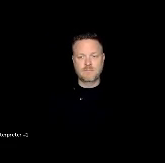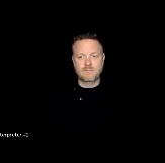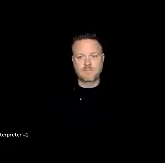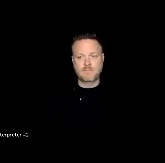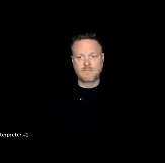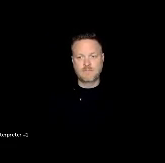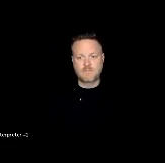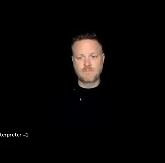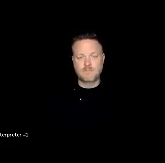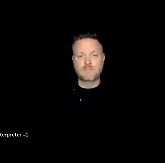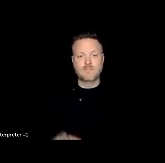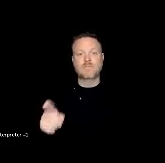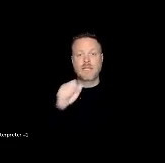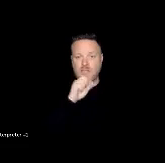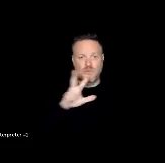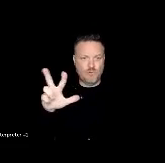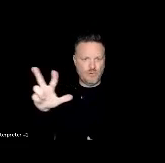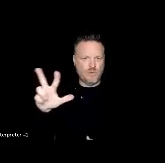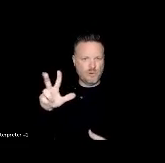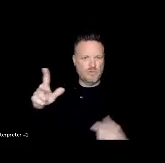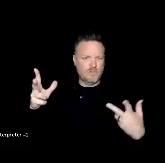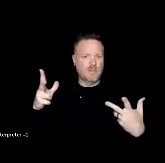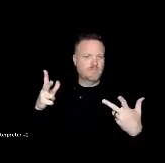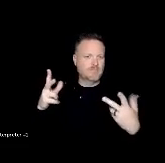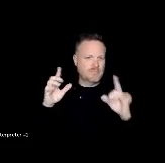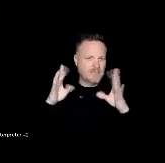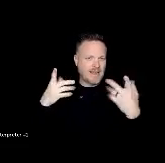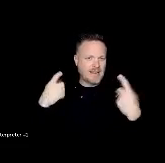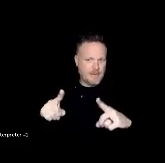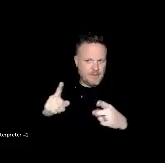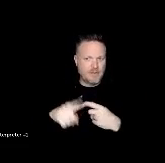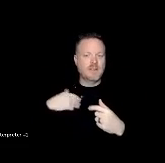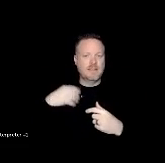He was three years old, like I said. He got the skull taken out and then